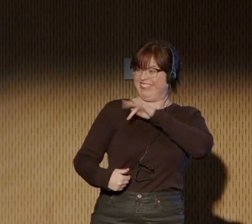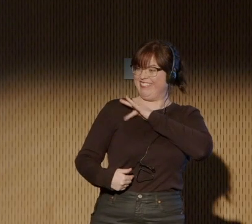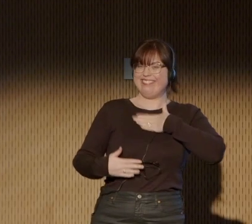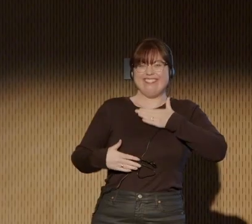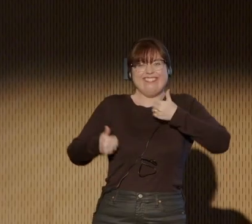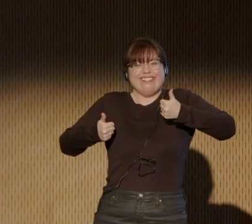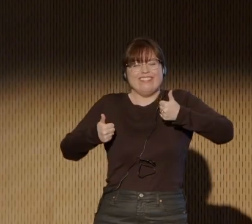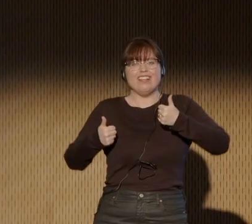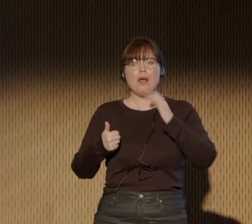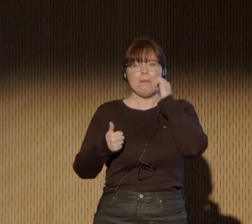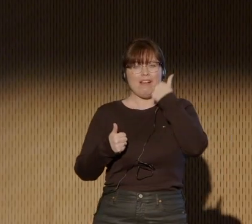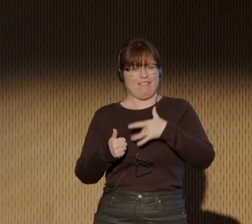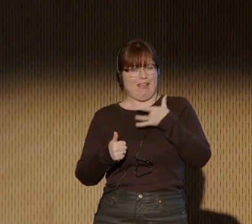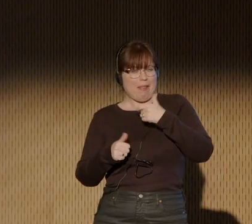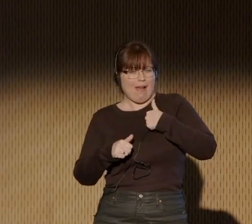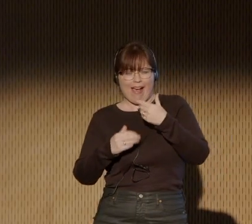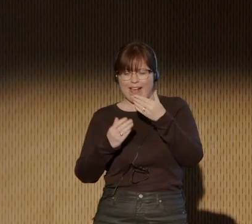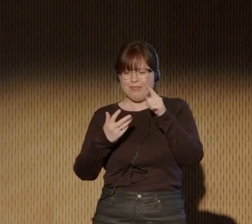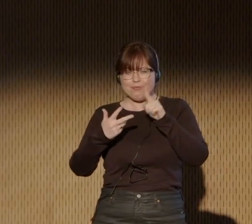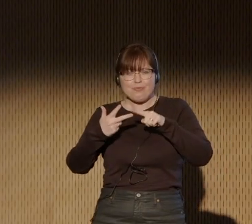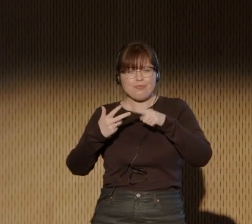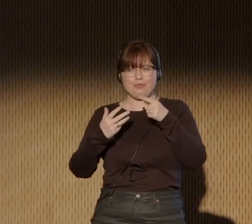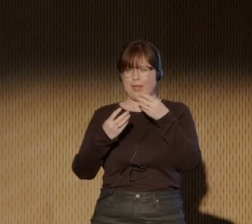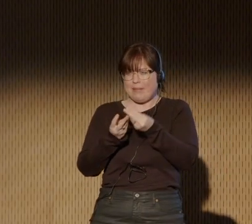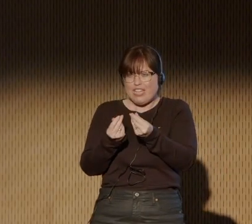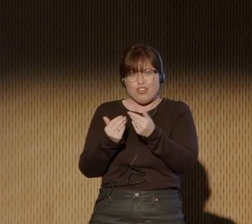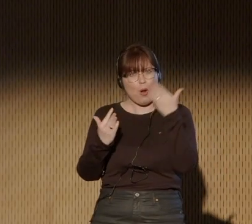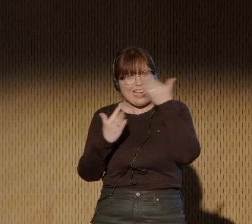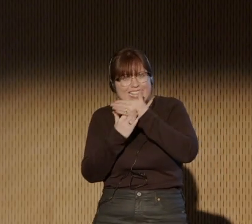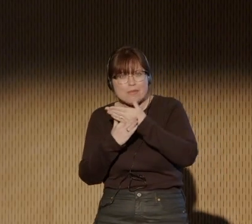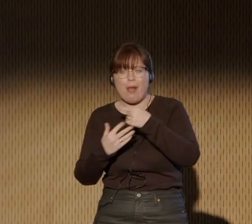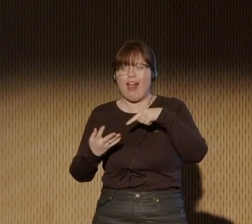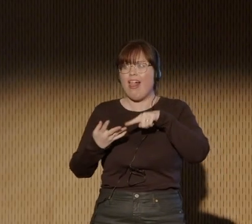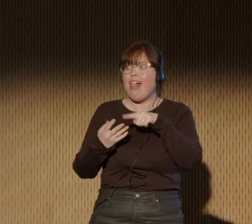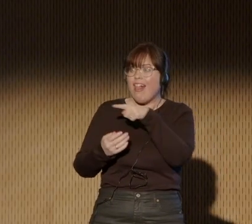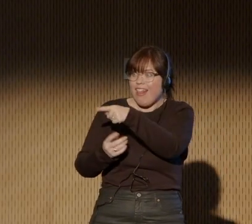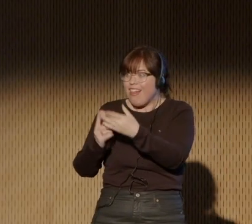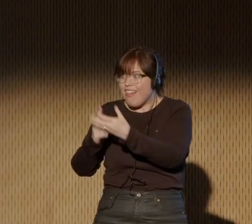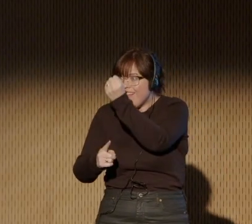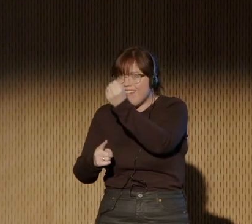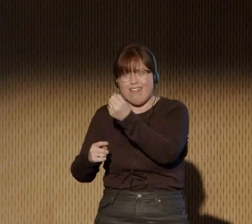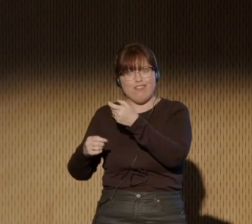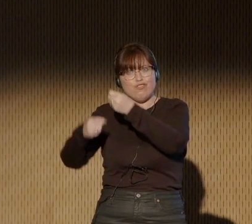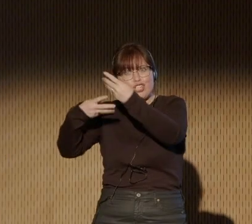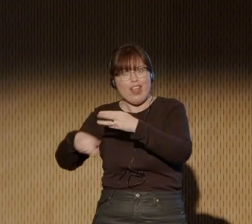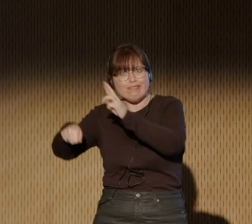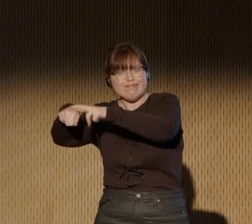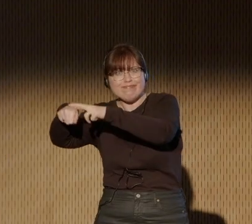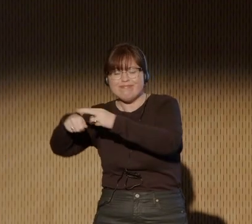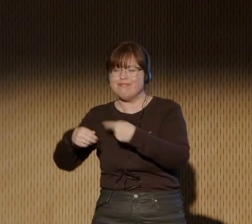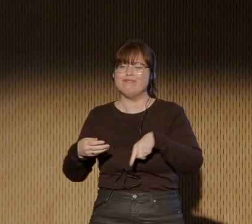accessibility of their materials, improved learner results, improved learner feedback, engagement,